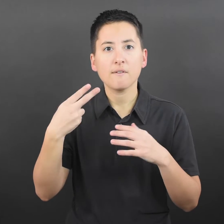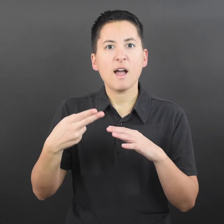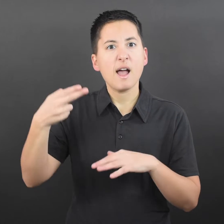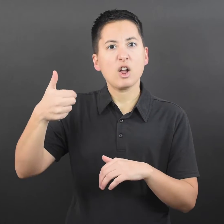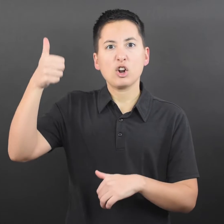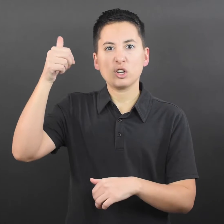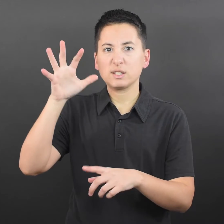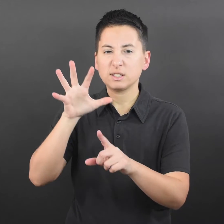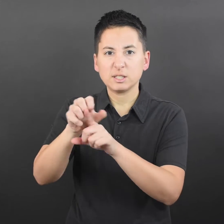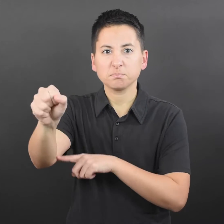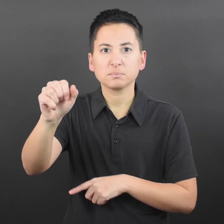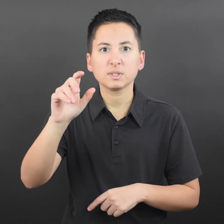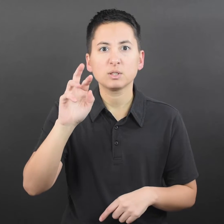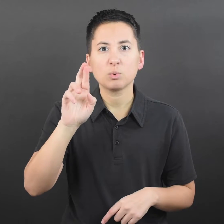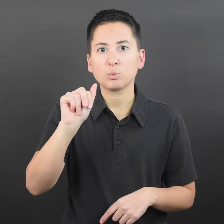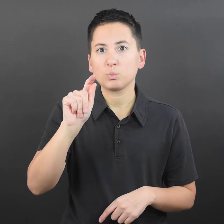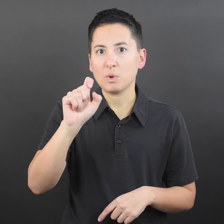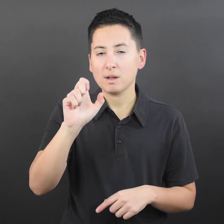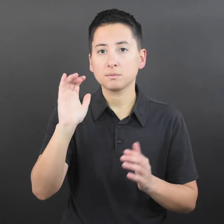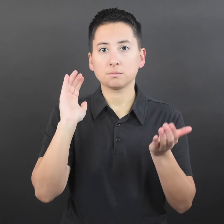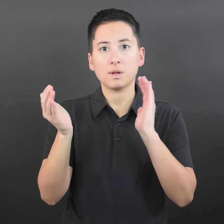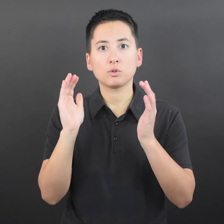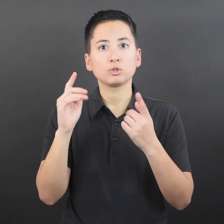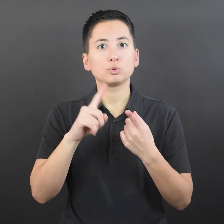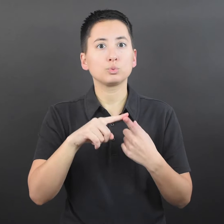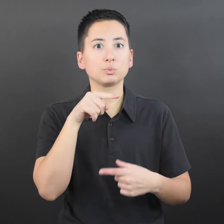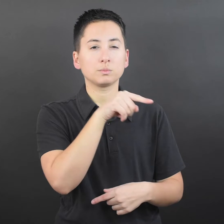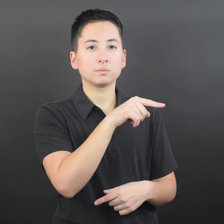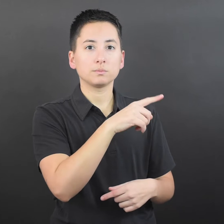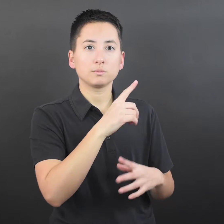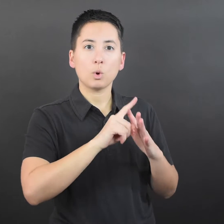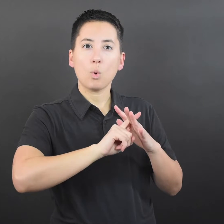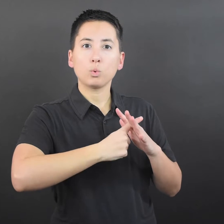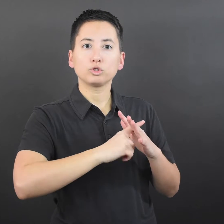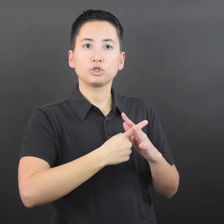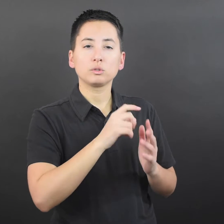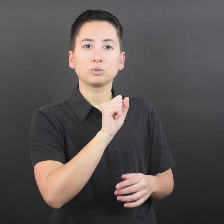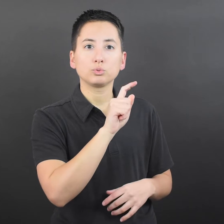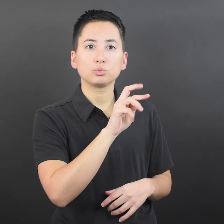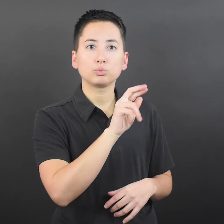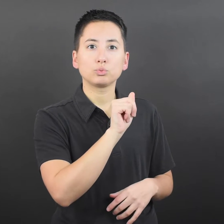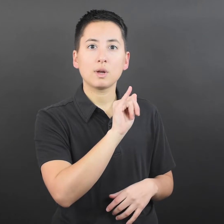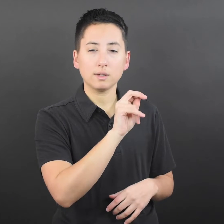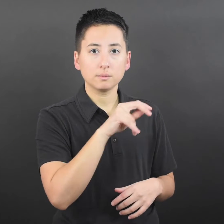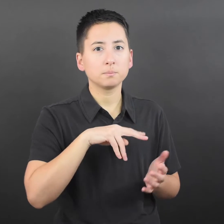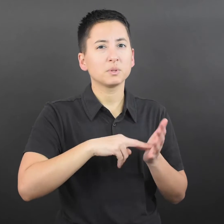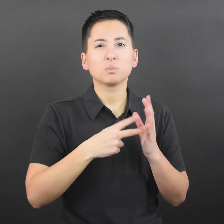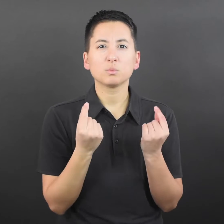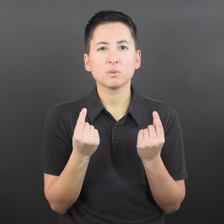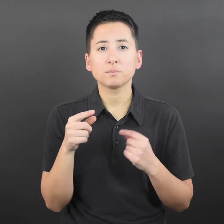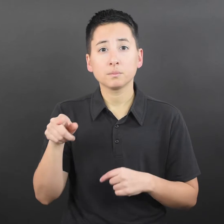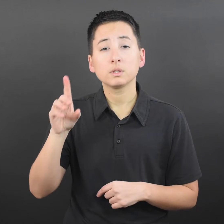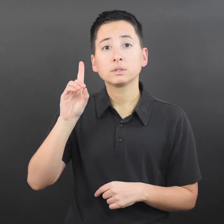who are exposed to an infectious person with the Delta variant are likely to get infected